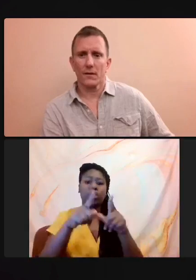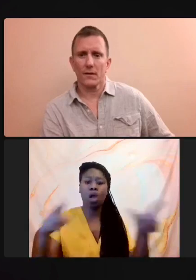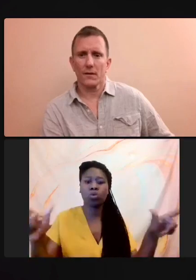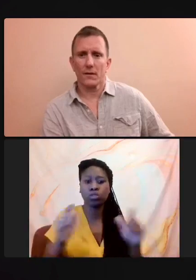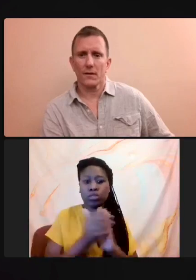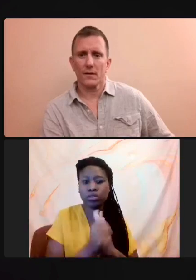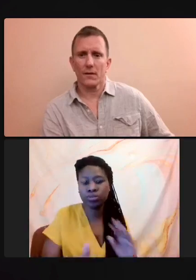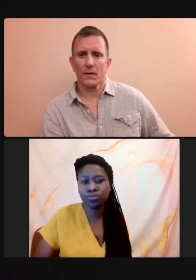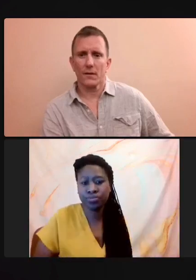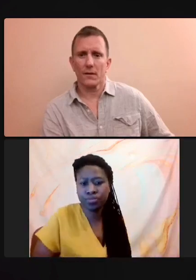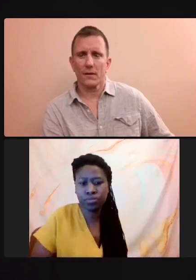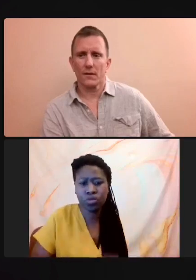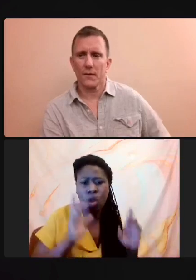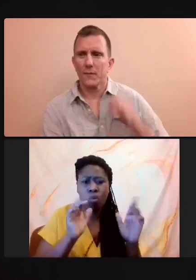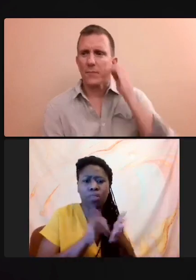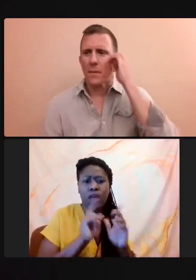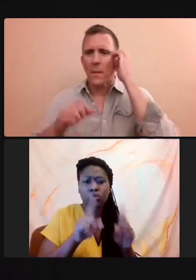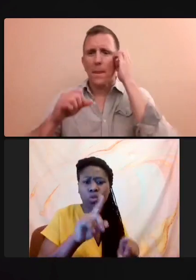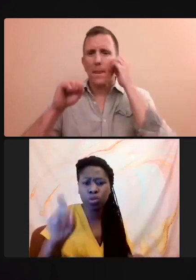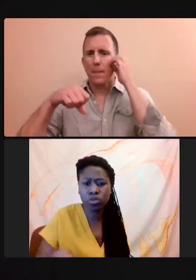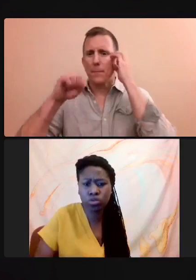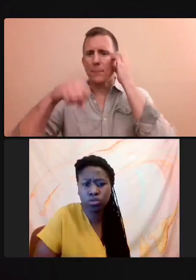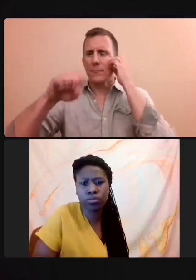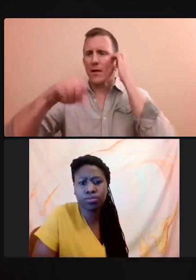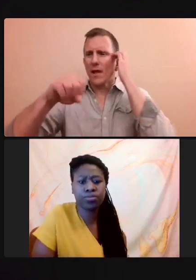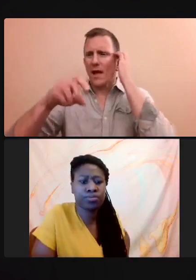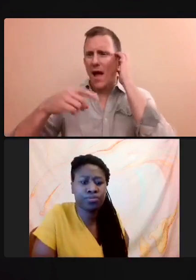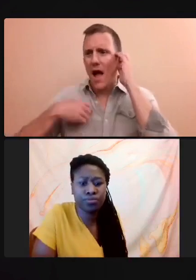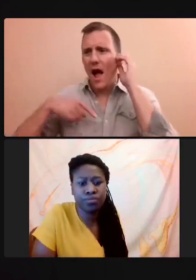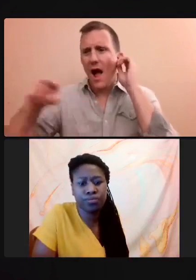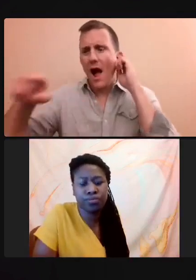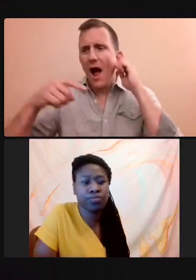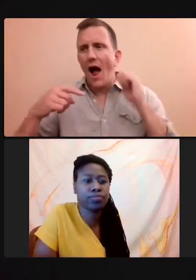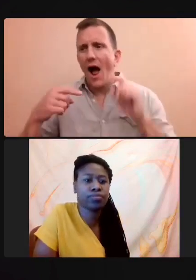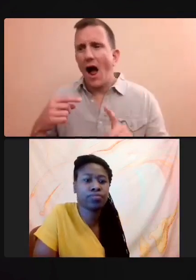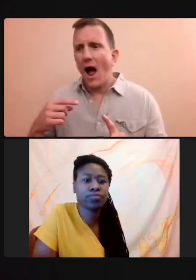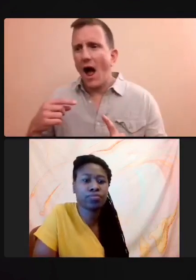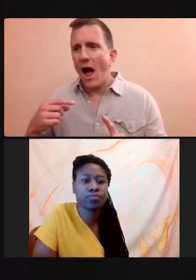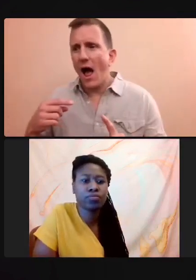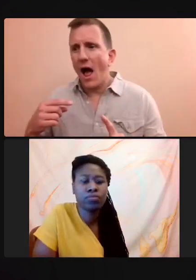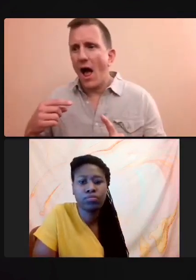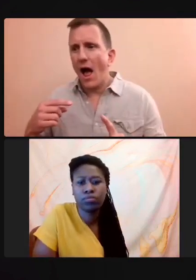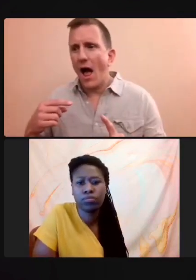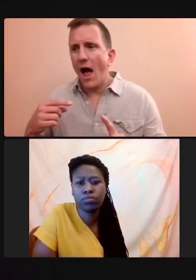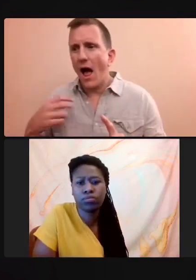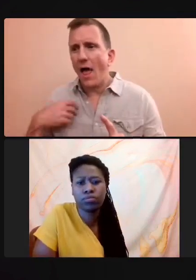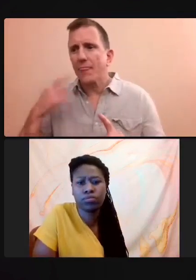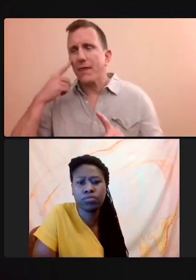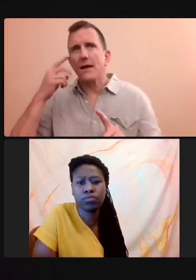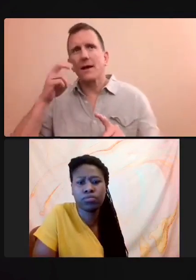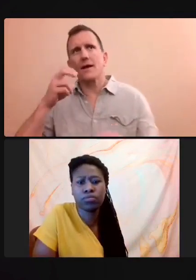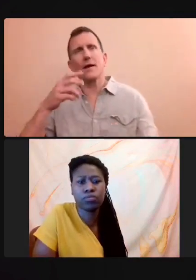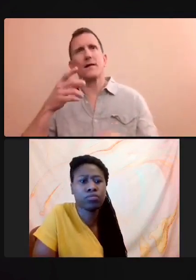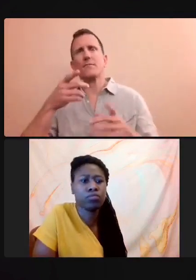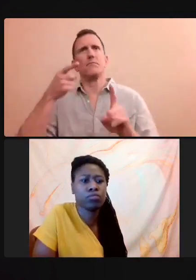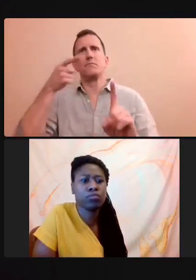and so it's important to actually be intertwined with the deaf community to get a fuller version. But also we're thinking about ASL, right?